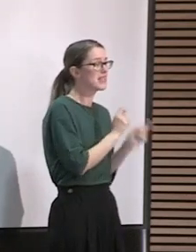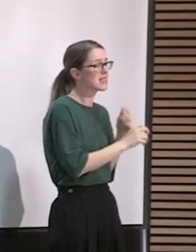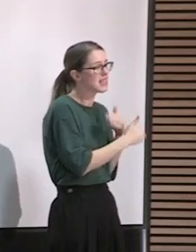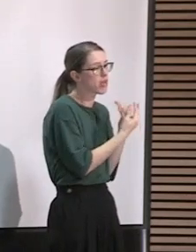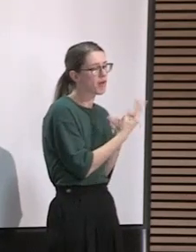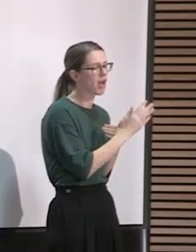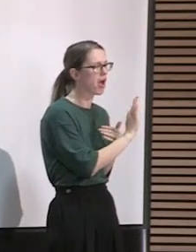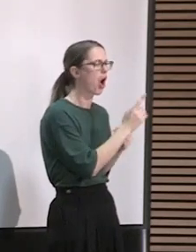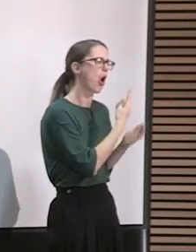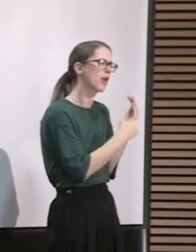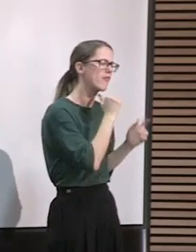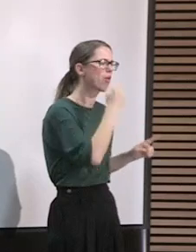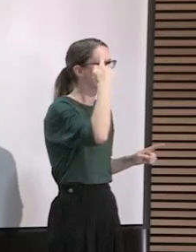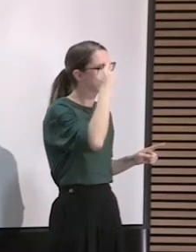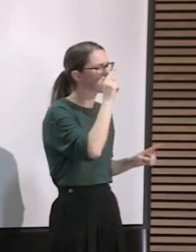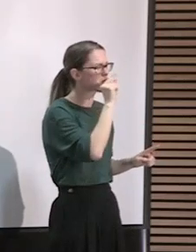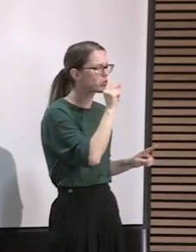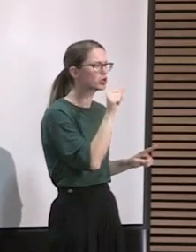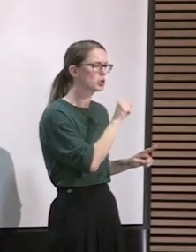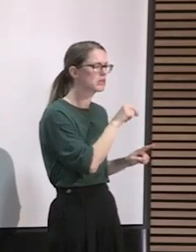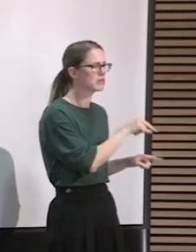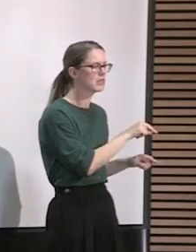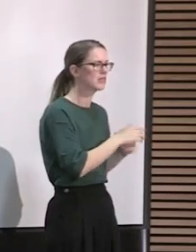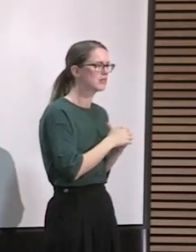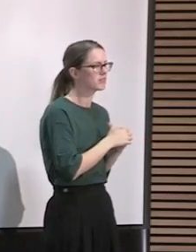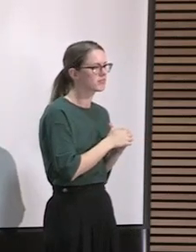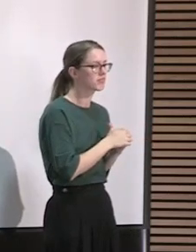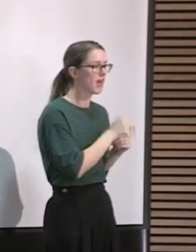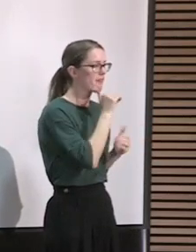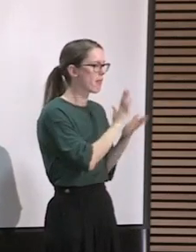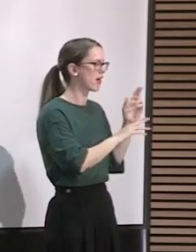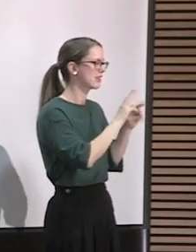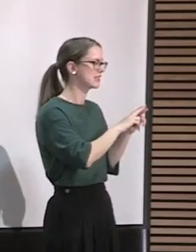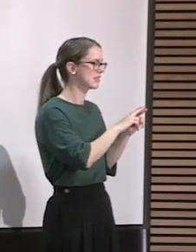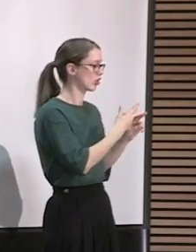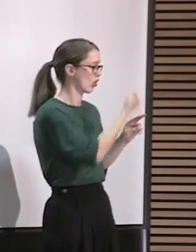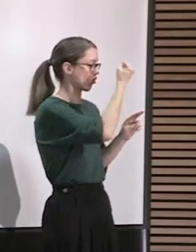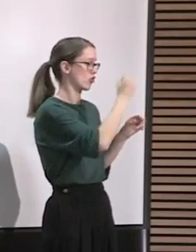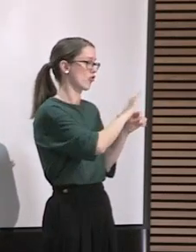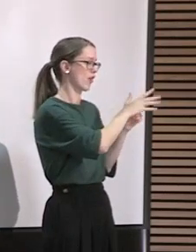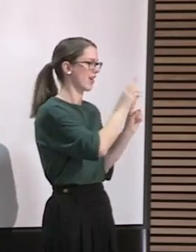not test absolutely everybody. Children, for example, are not routinely tested at Day 3